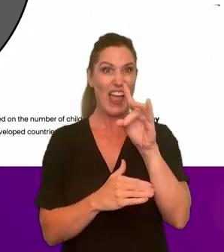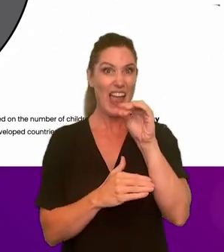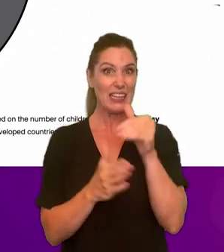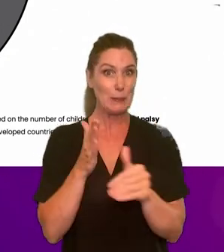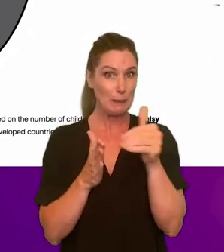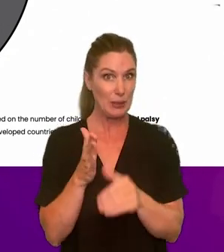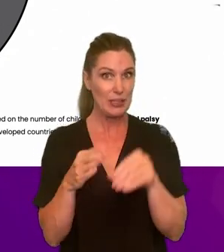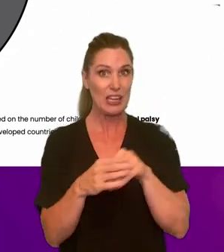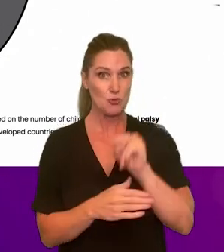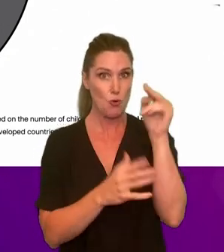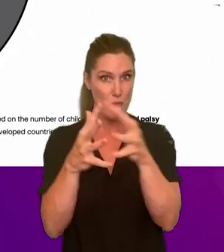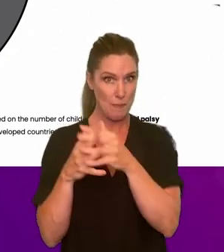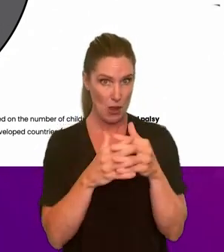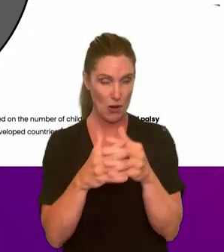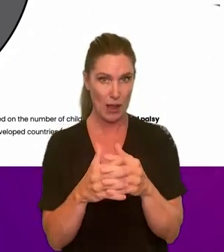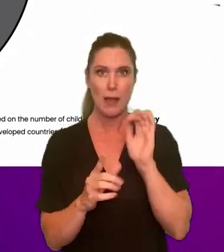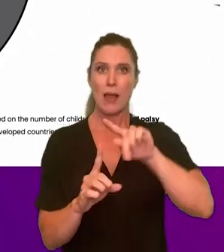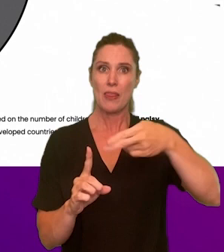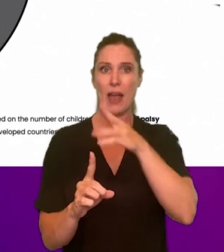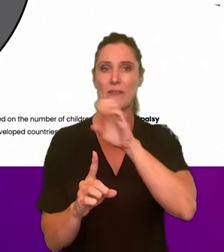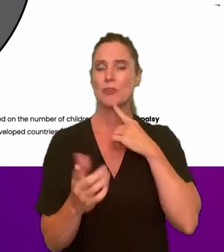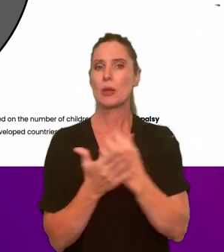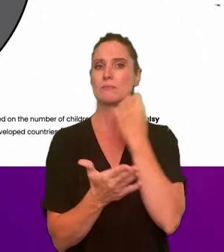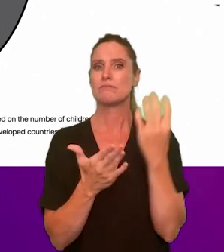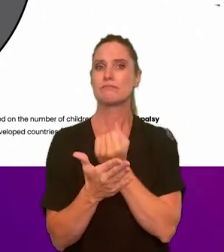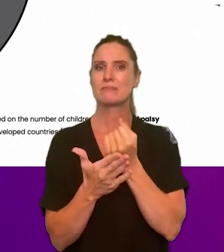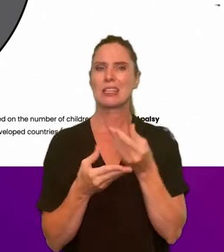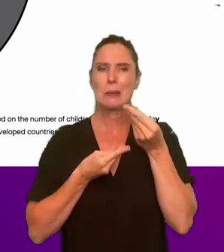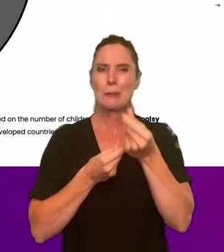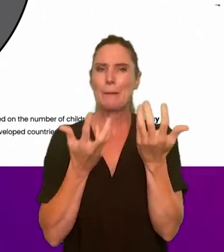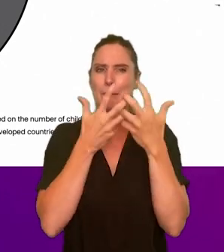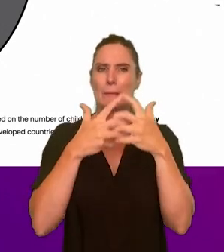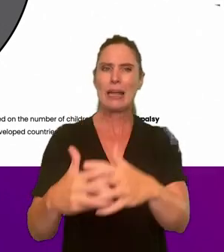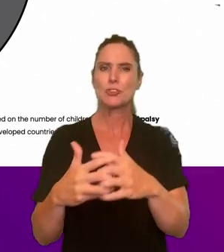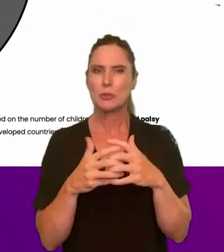In this phase, we'll leverage mainstream retail channels and broad-based marketing strategies.